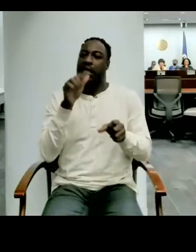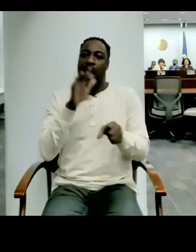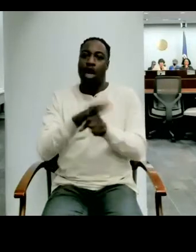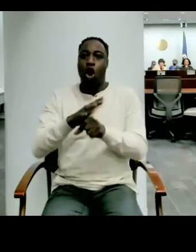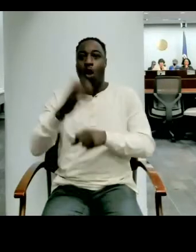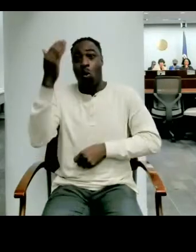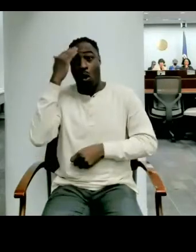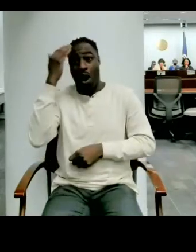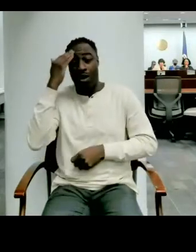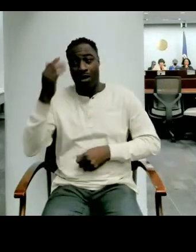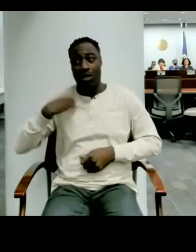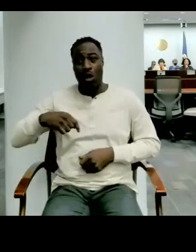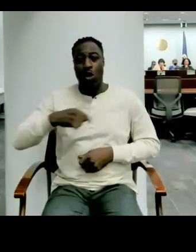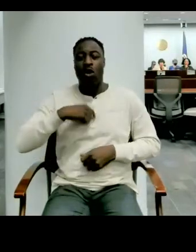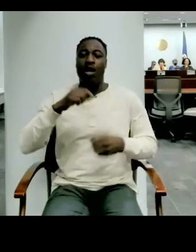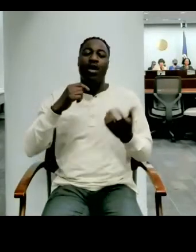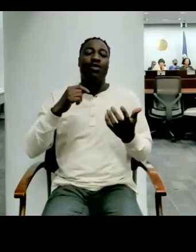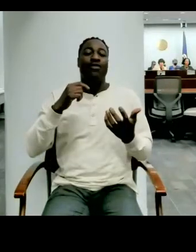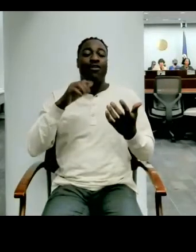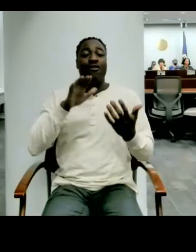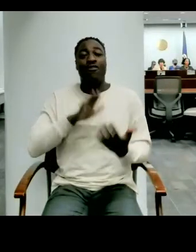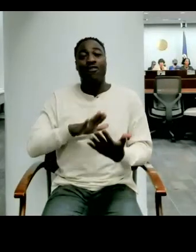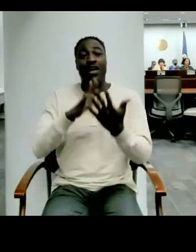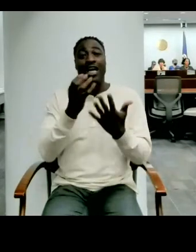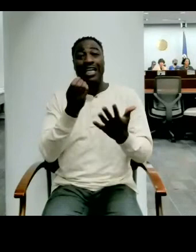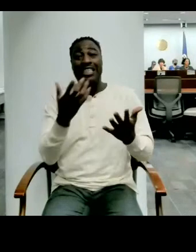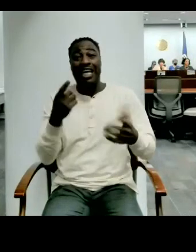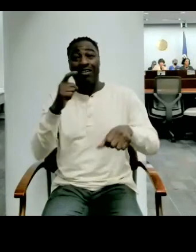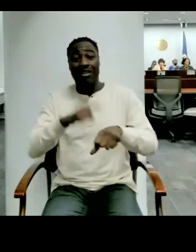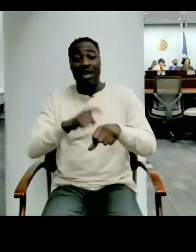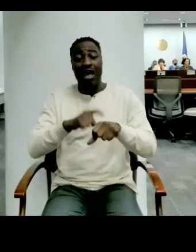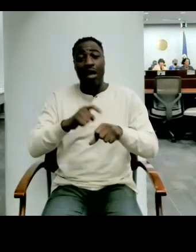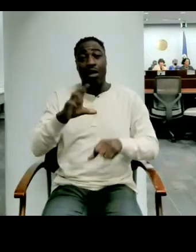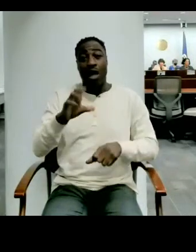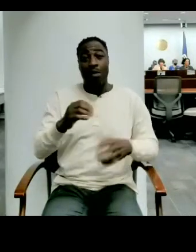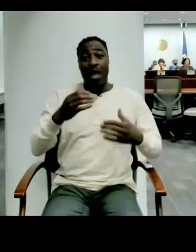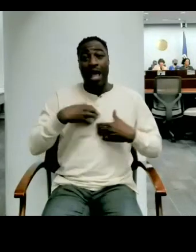have encountered several instances where with the company has a written policy that's very